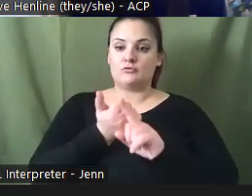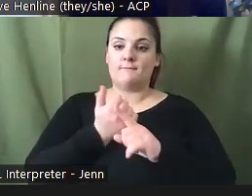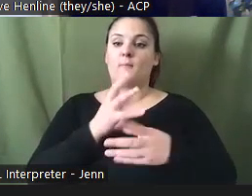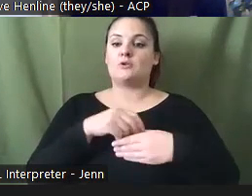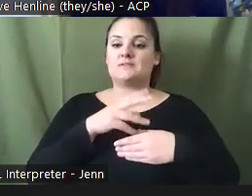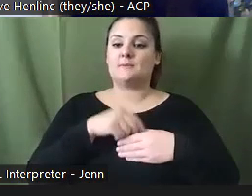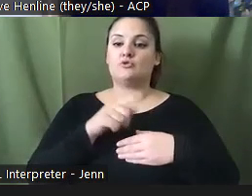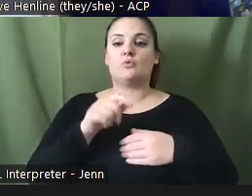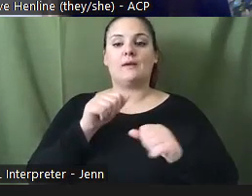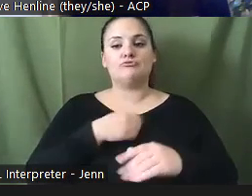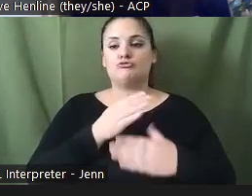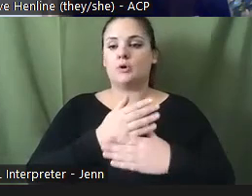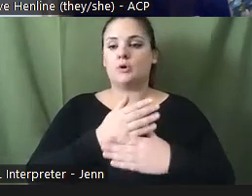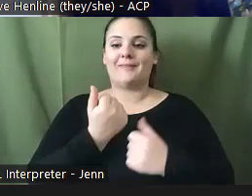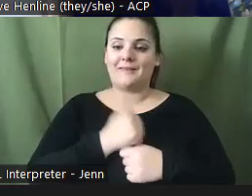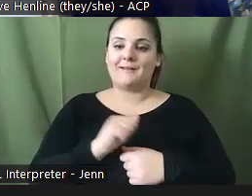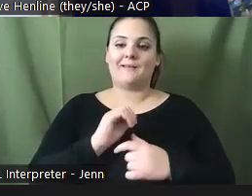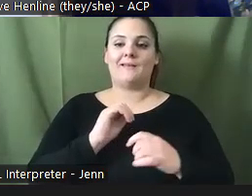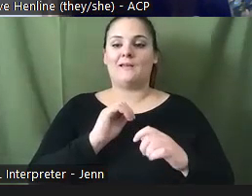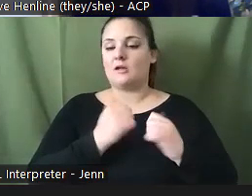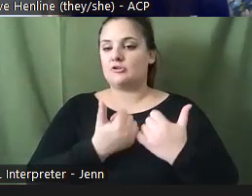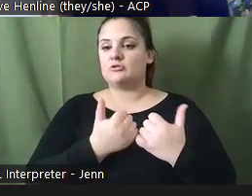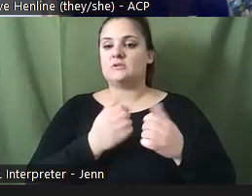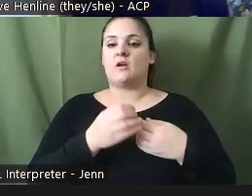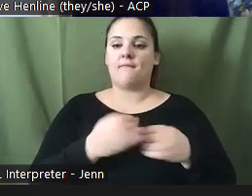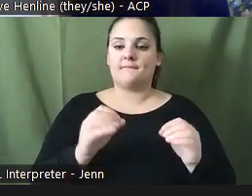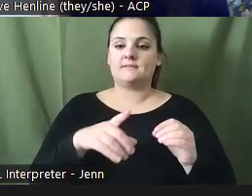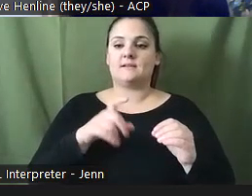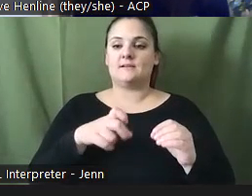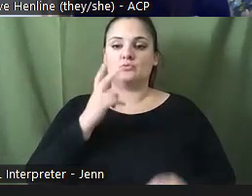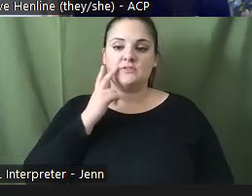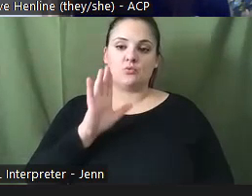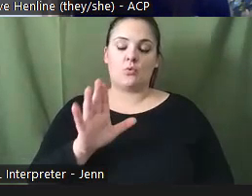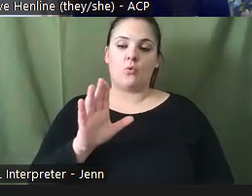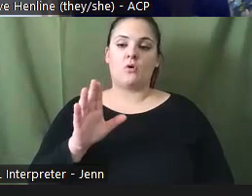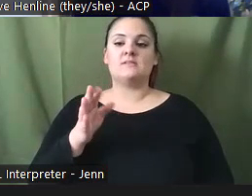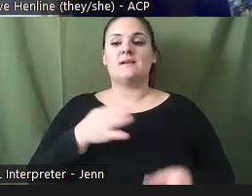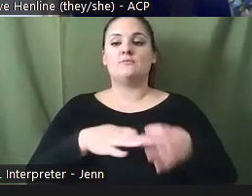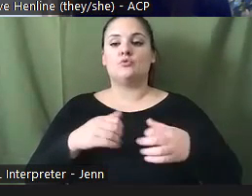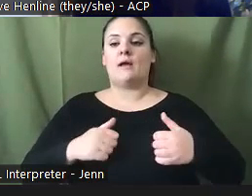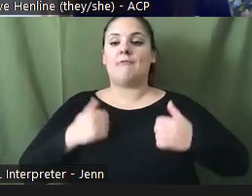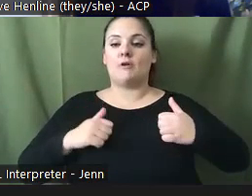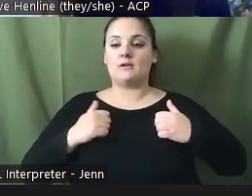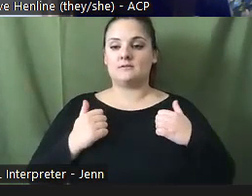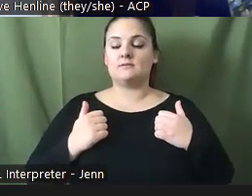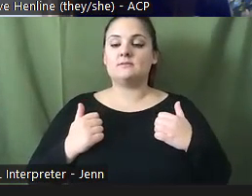any agency or office that needs to see your substitute address so that they know how it